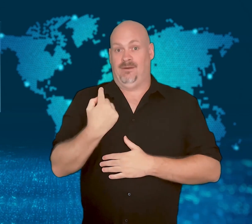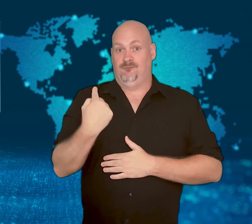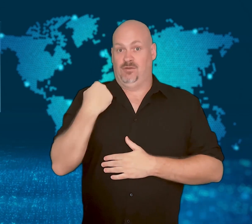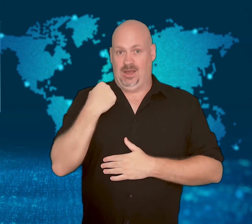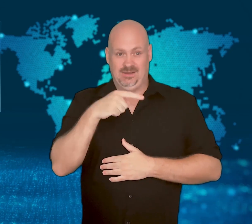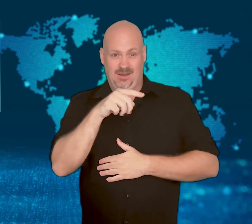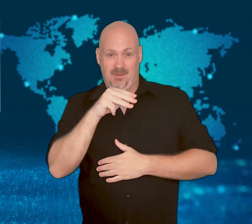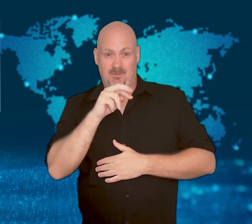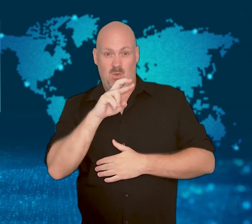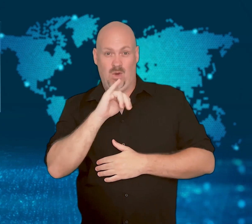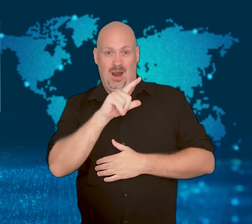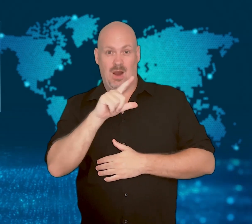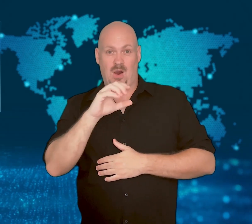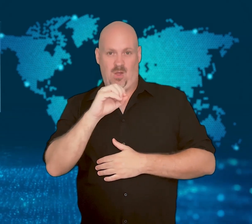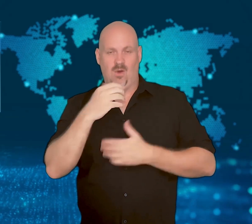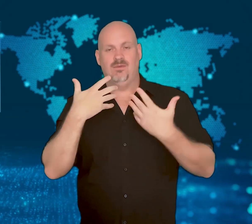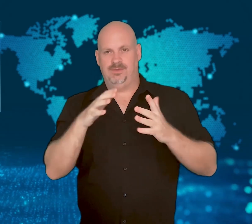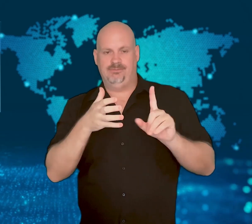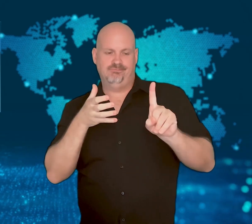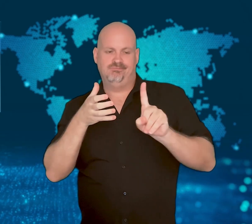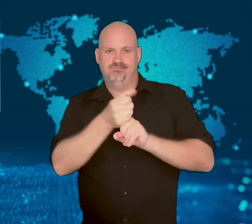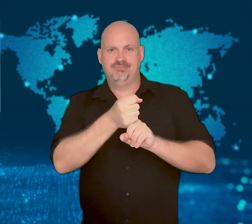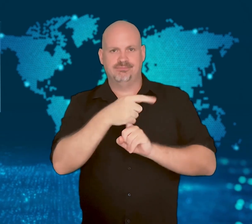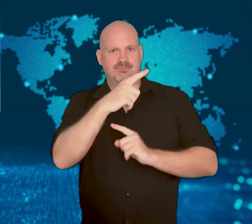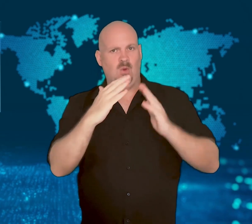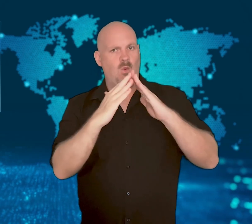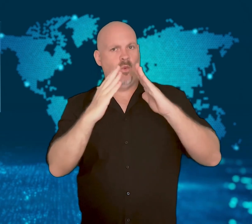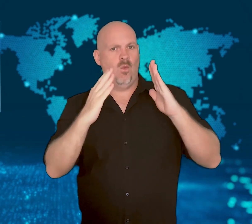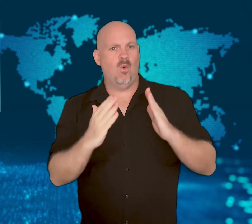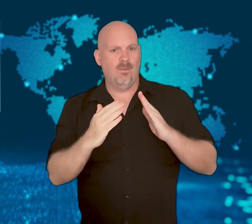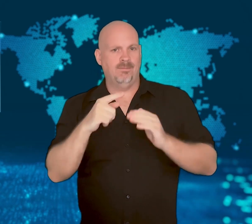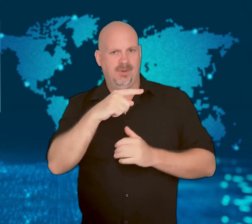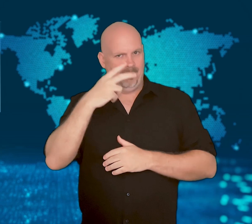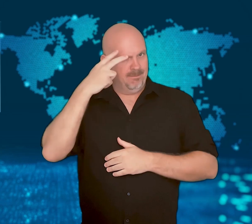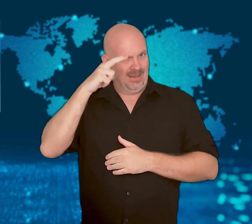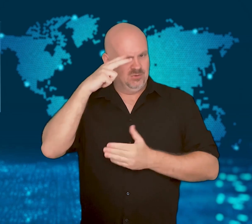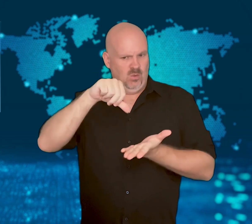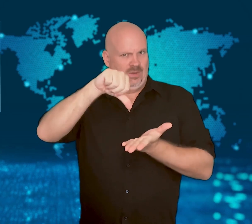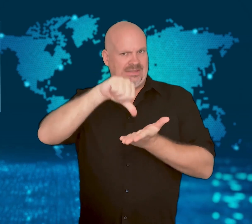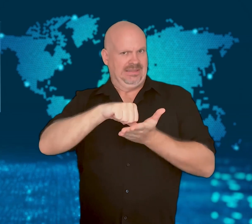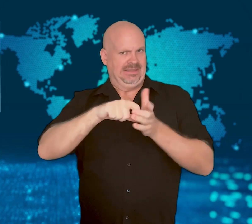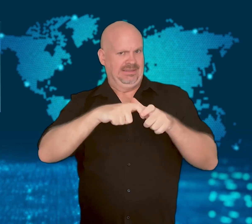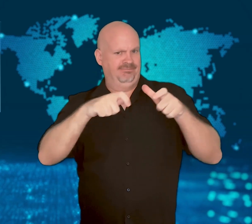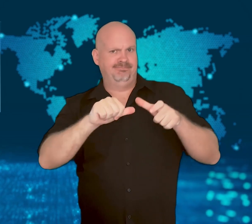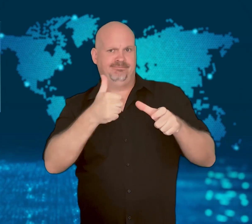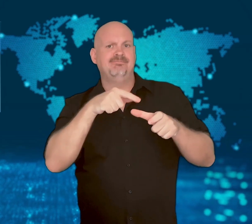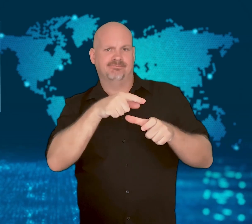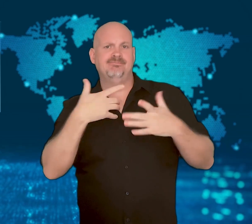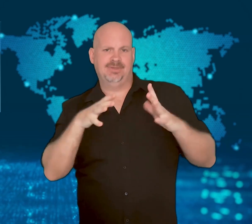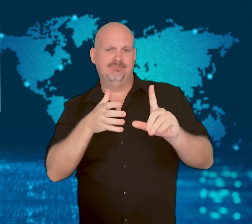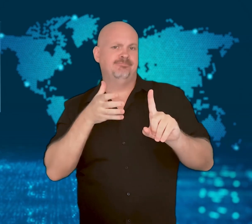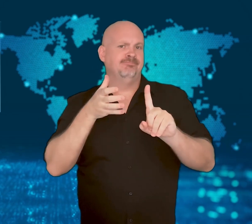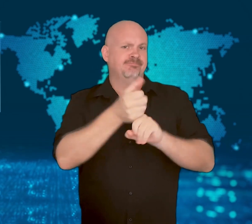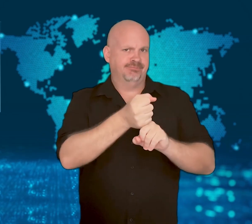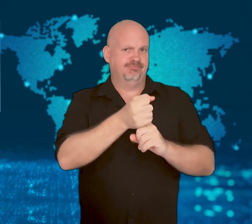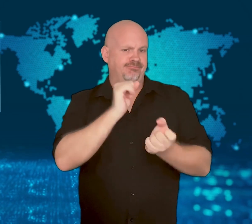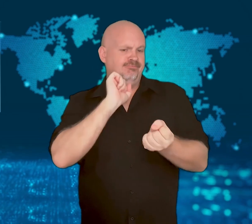Last Friday, Murillo was arrested at his home in Mexico City.